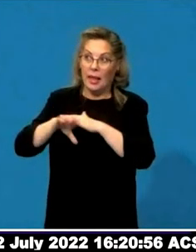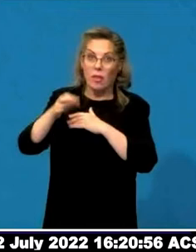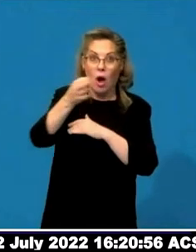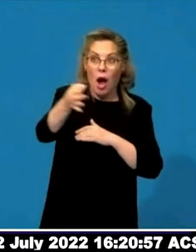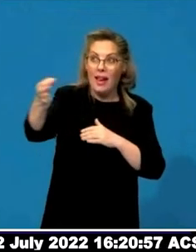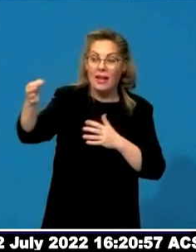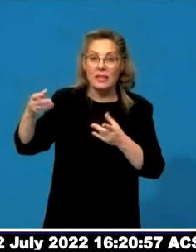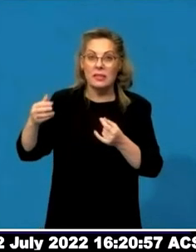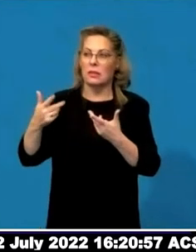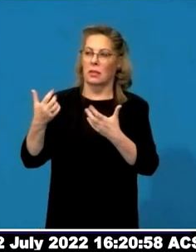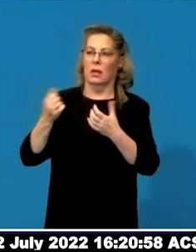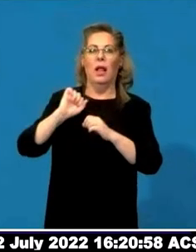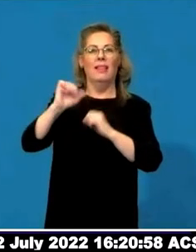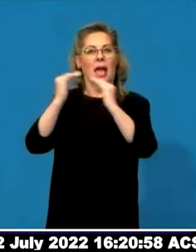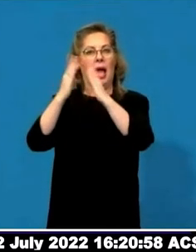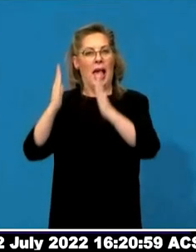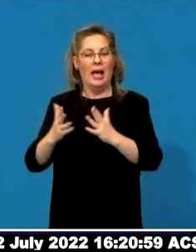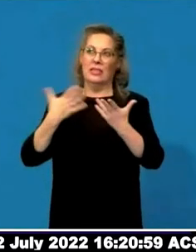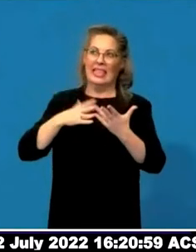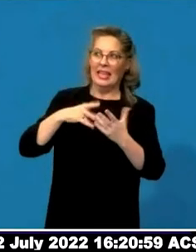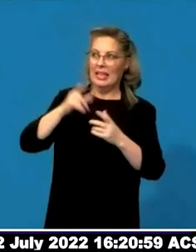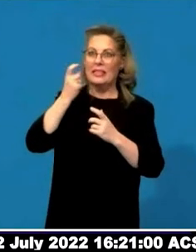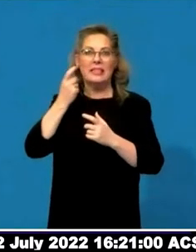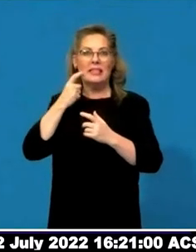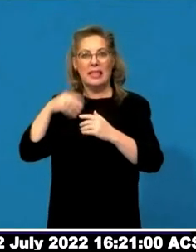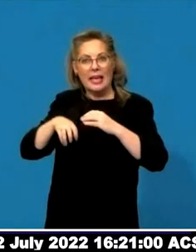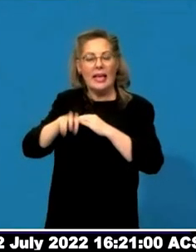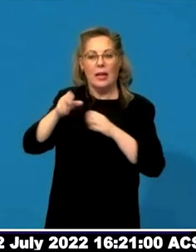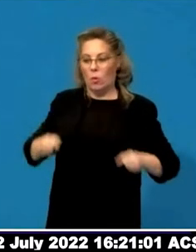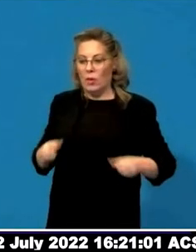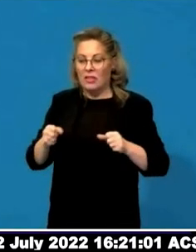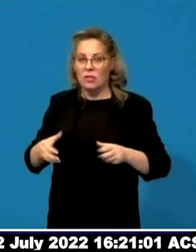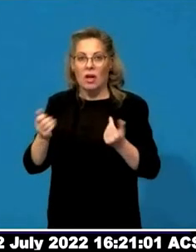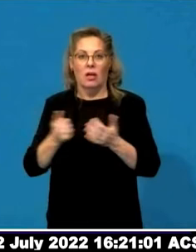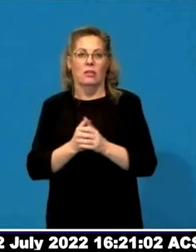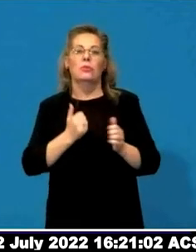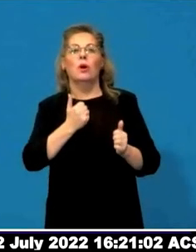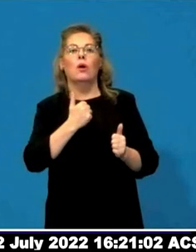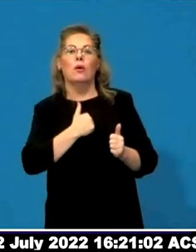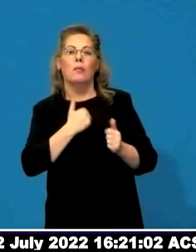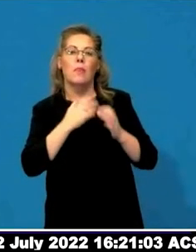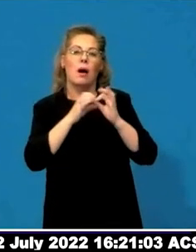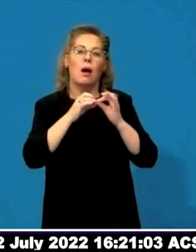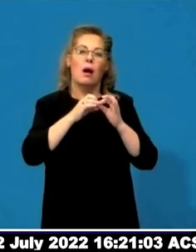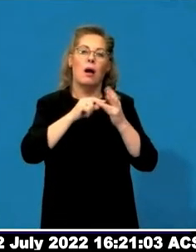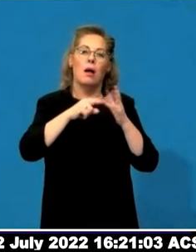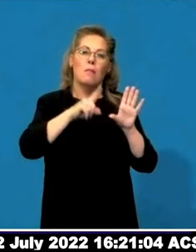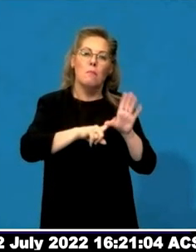And for support independent living as for Boy Boy who wants to go back home.